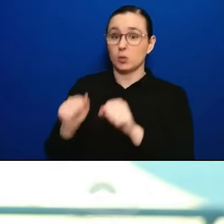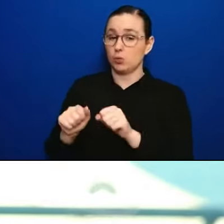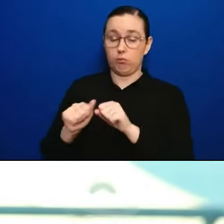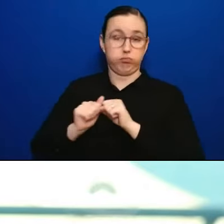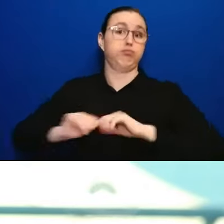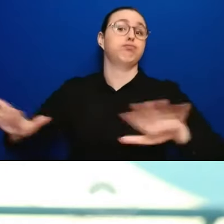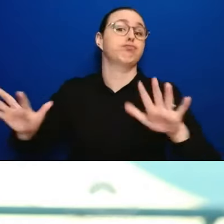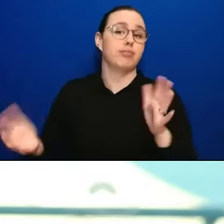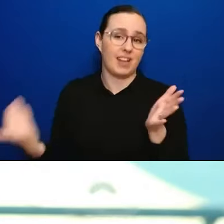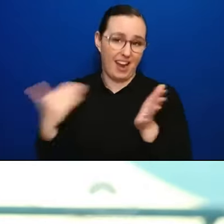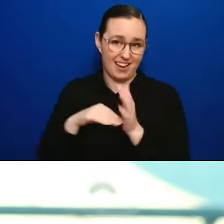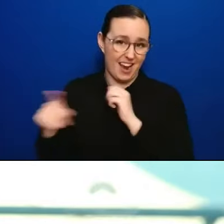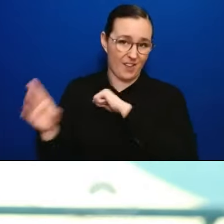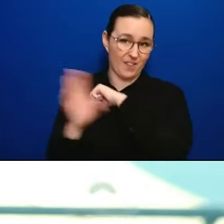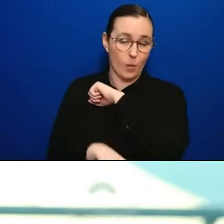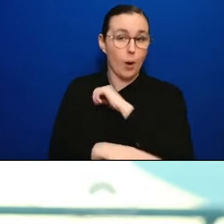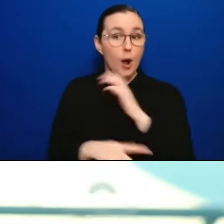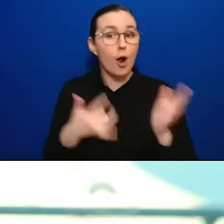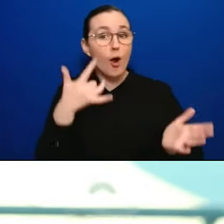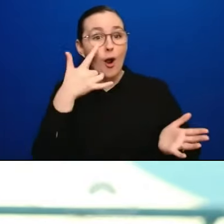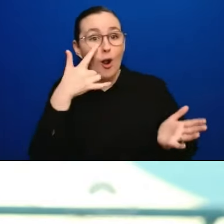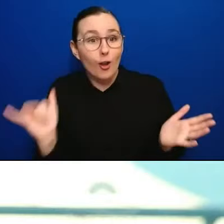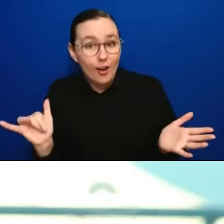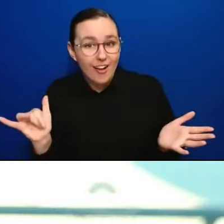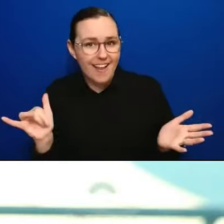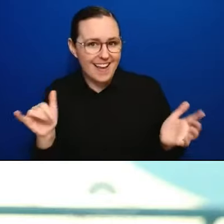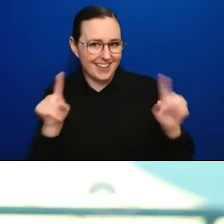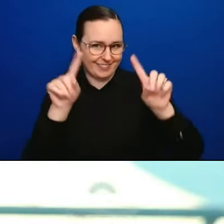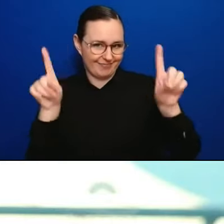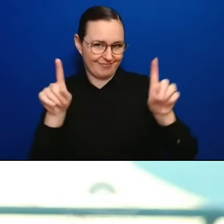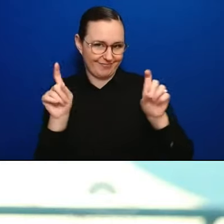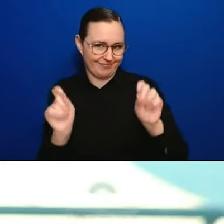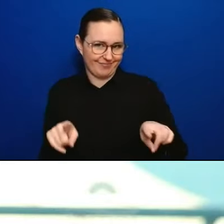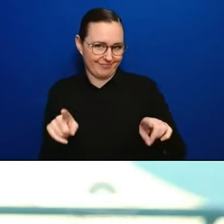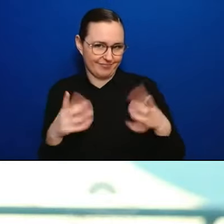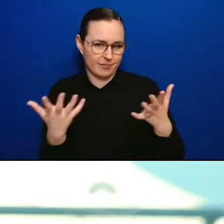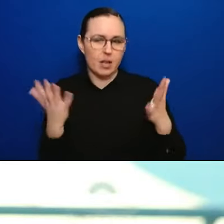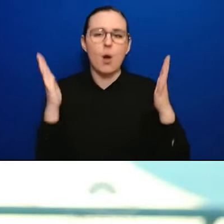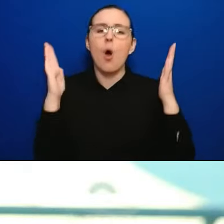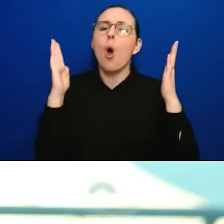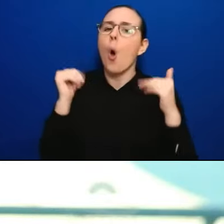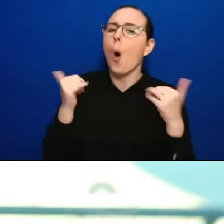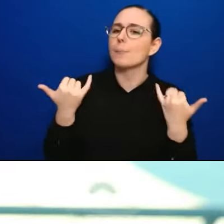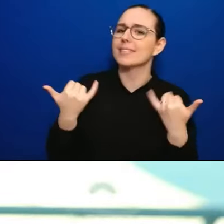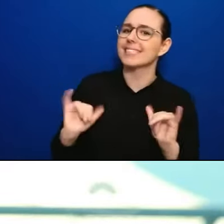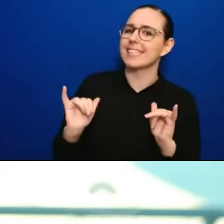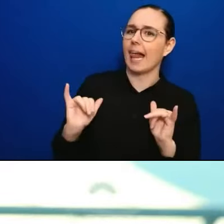fall. Because it is pretty sure that this virus is going to come